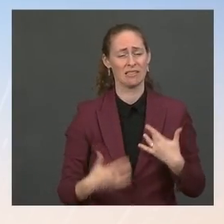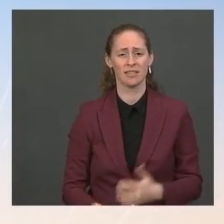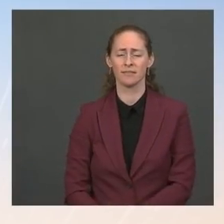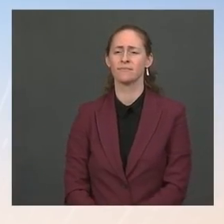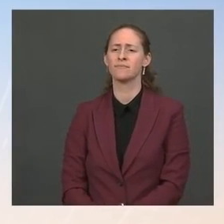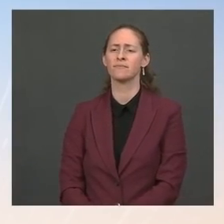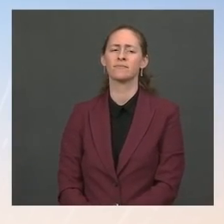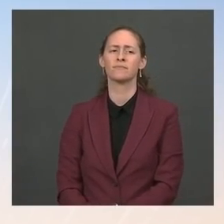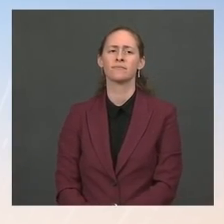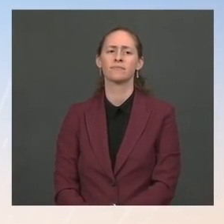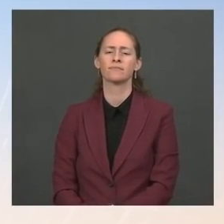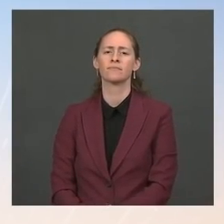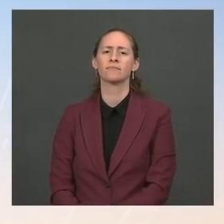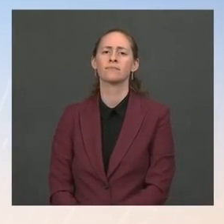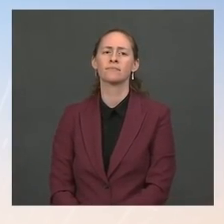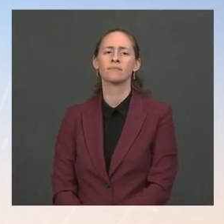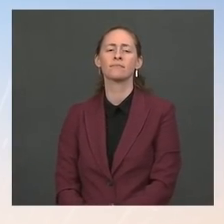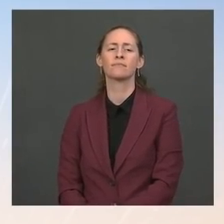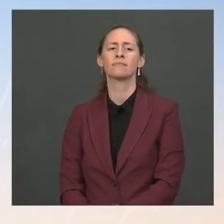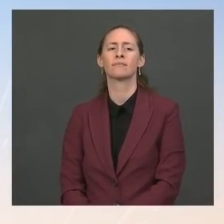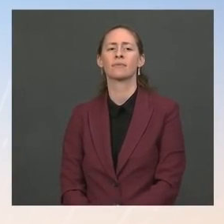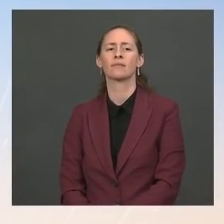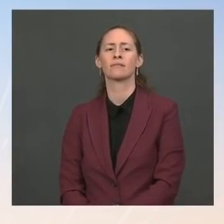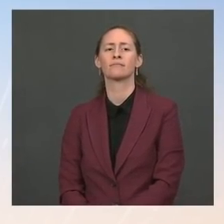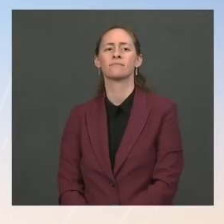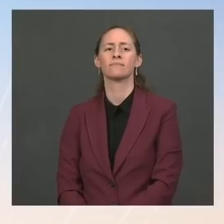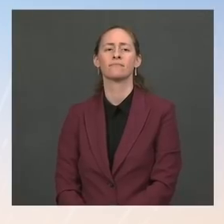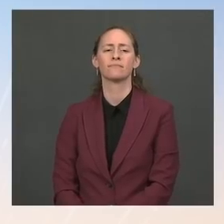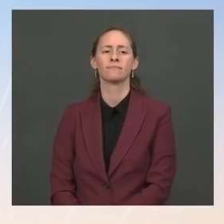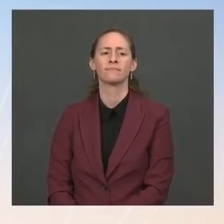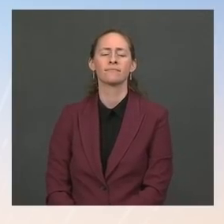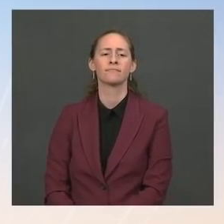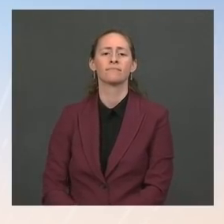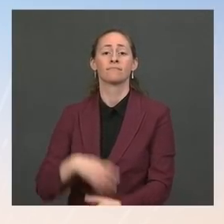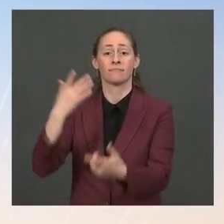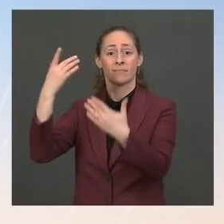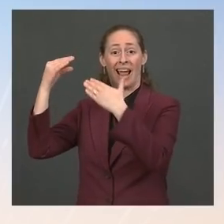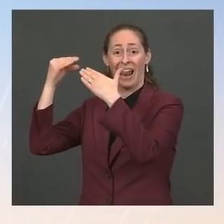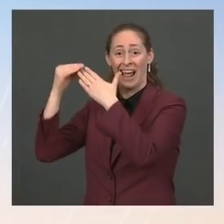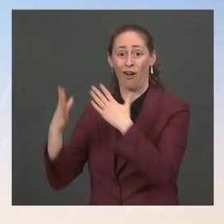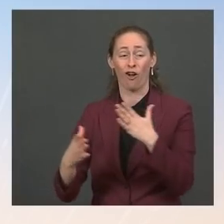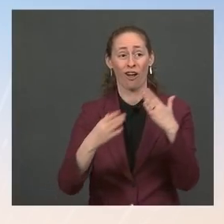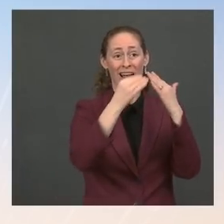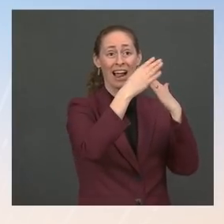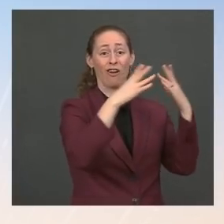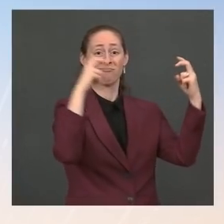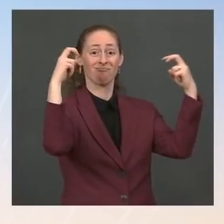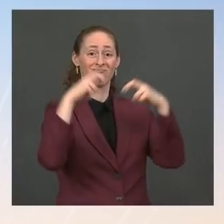of this leader-to-leader engagement is to also discuss areas where you have strong concern and disagreement.